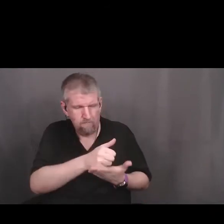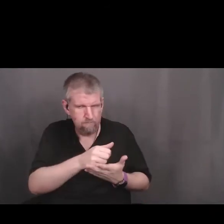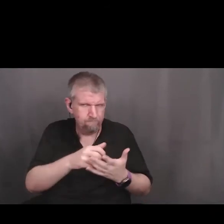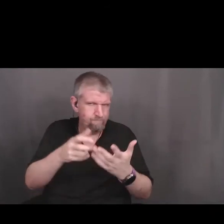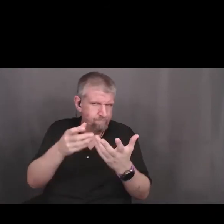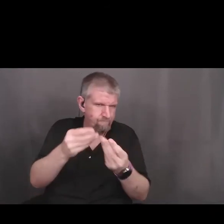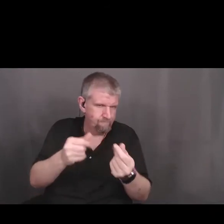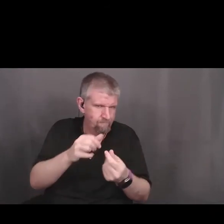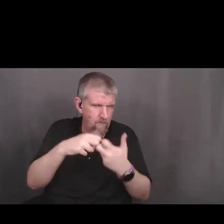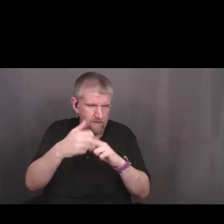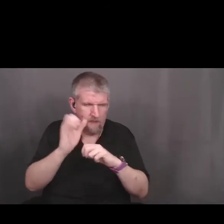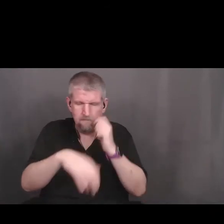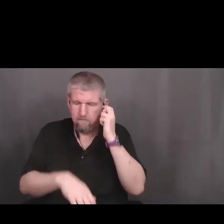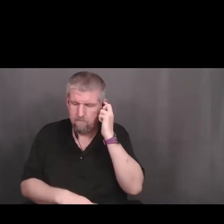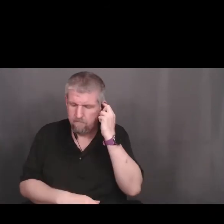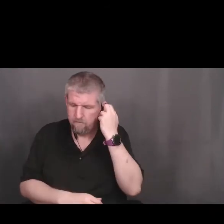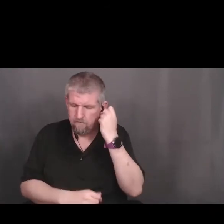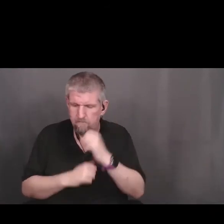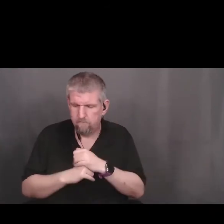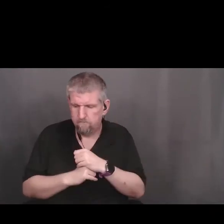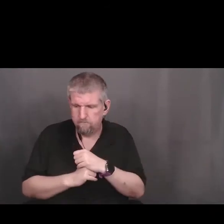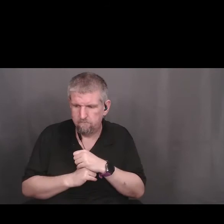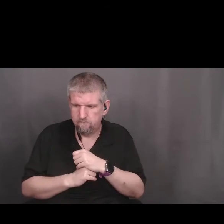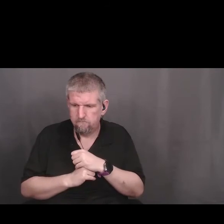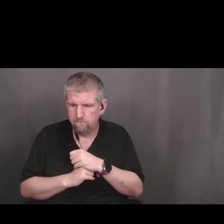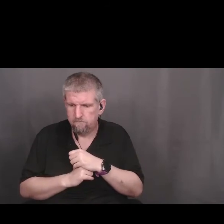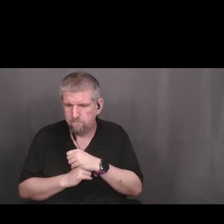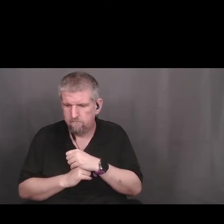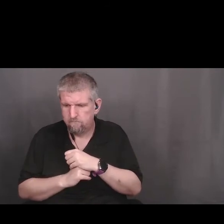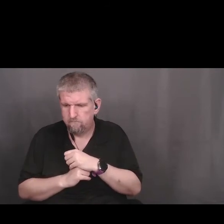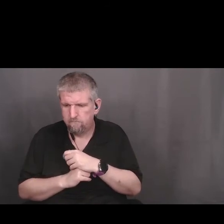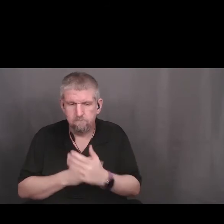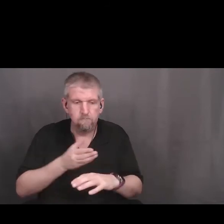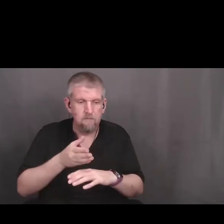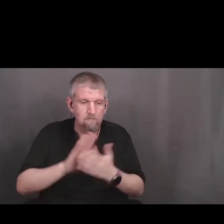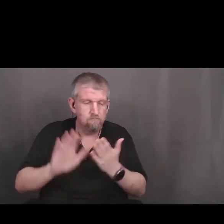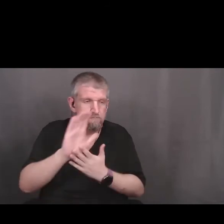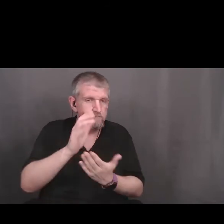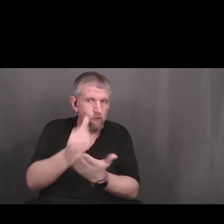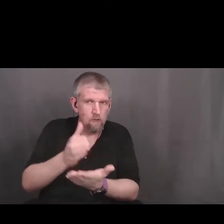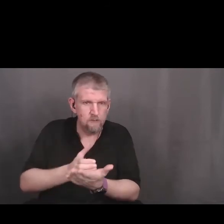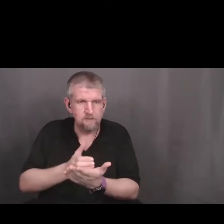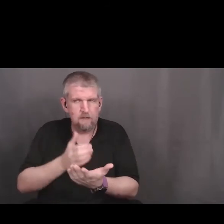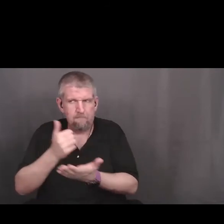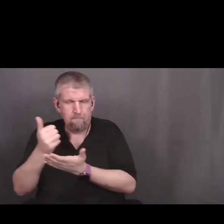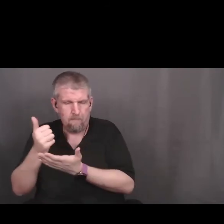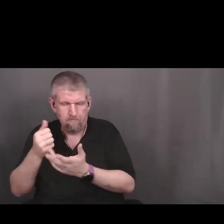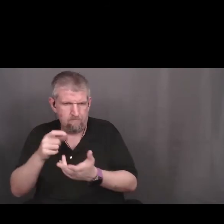so we can help with post-secondary coursework being accessible, we can assist